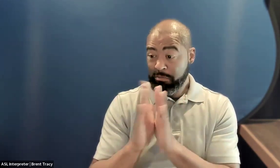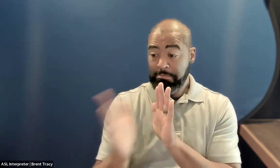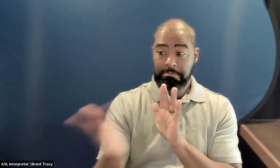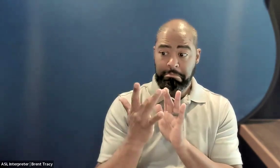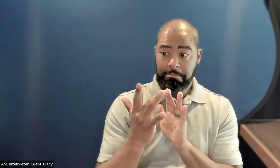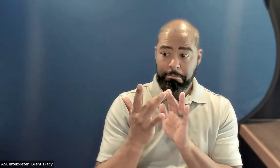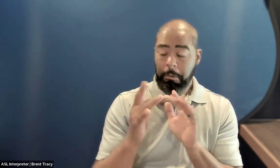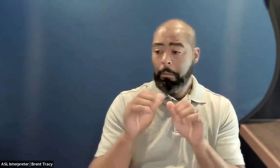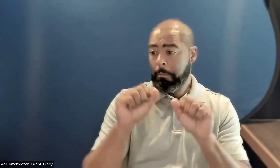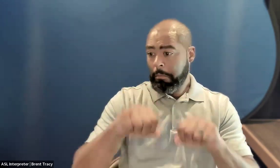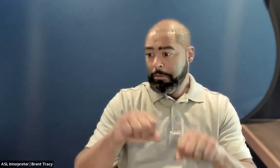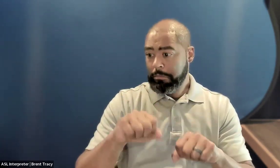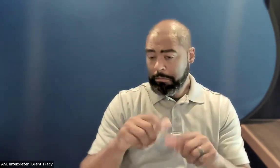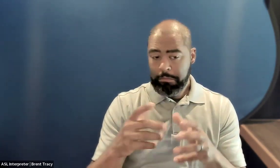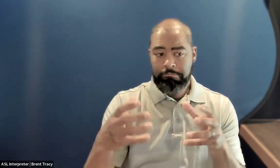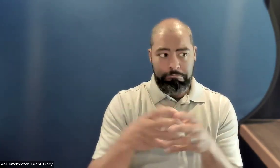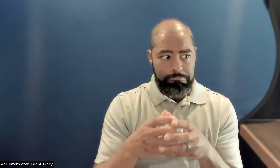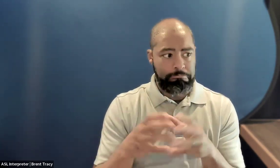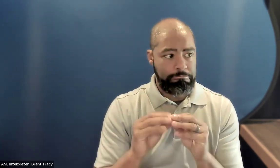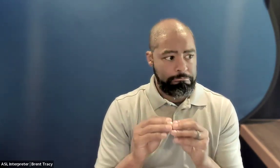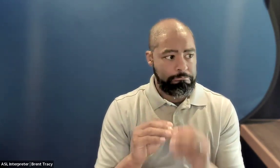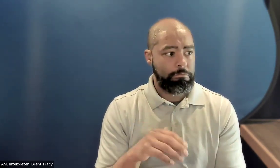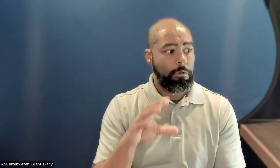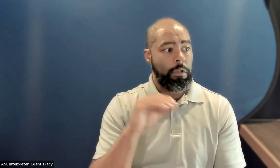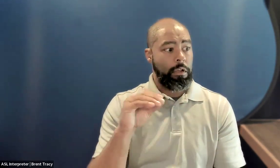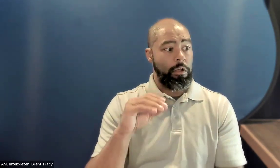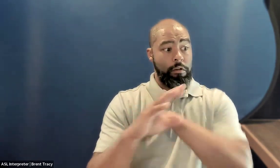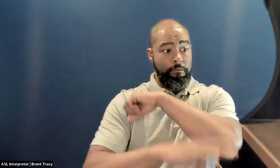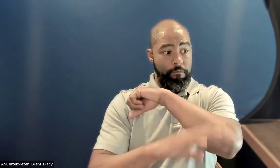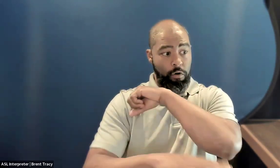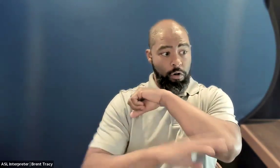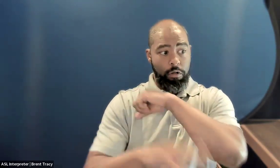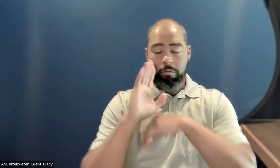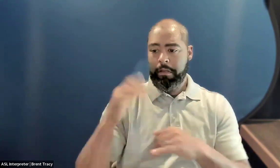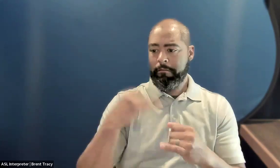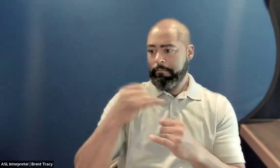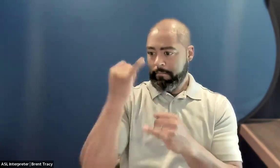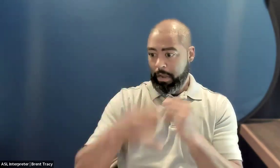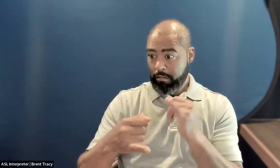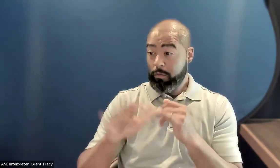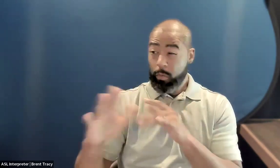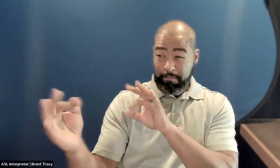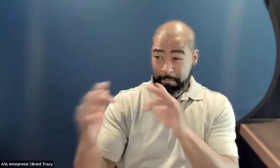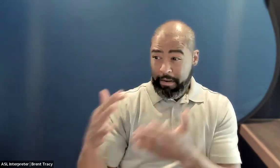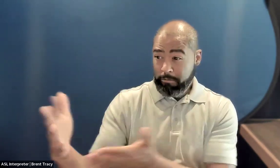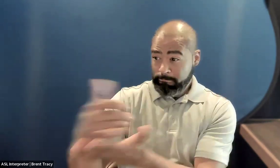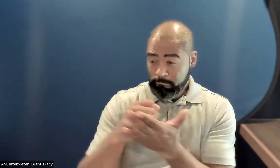Looking to finalize by early next year. Next slide and then again ways to keep informed.